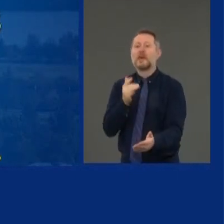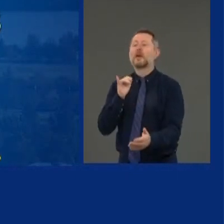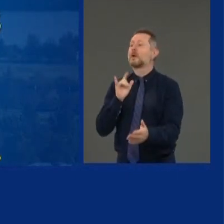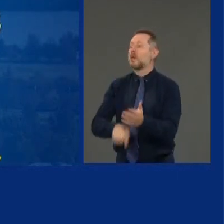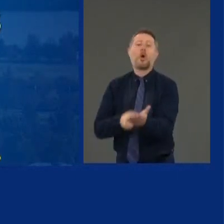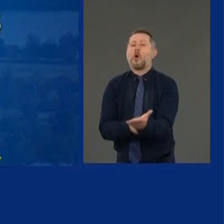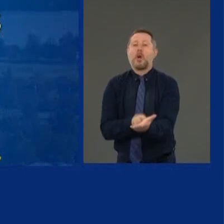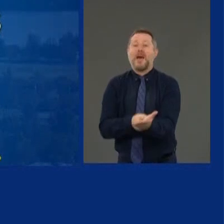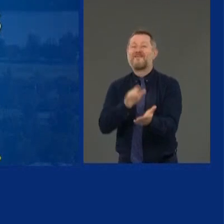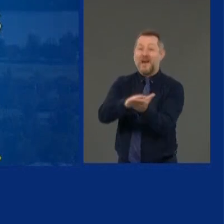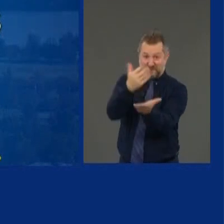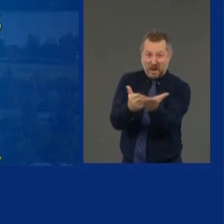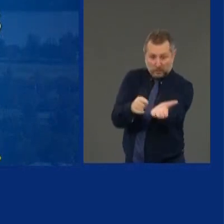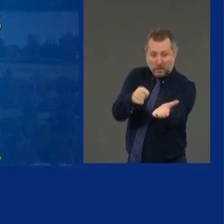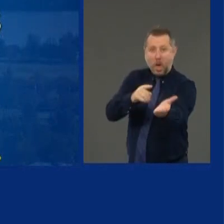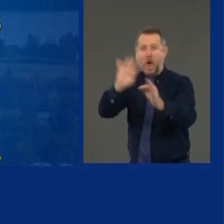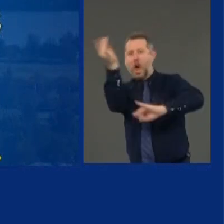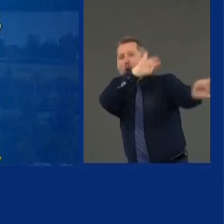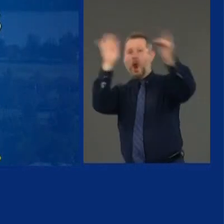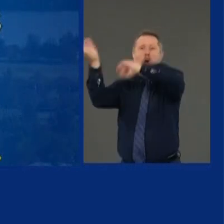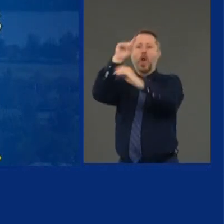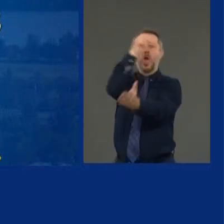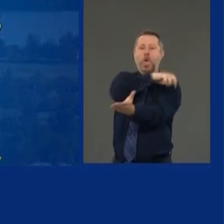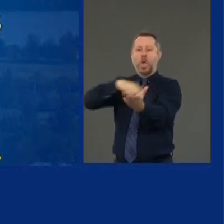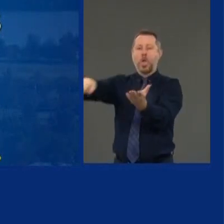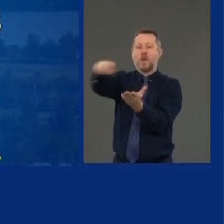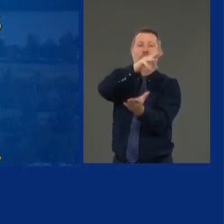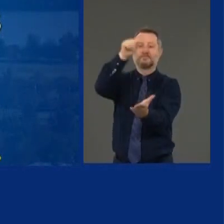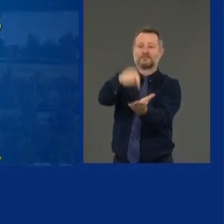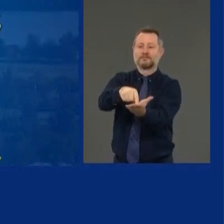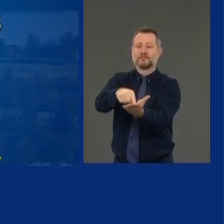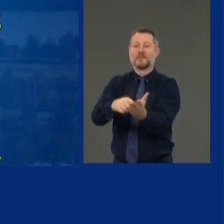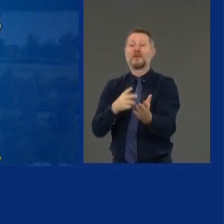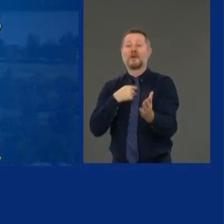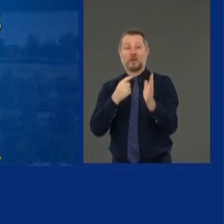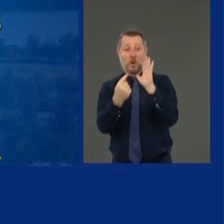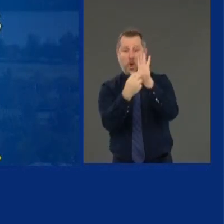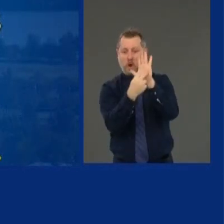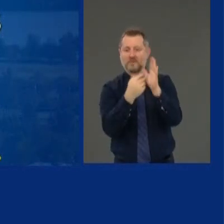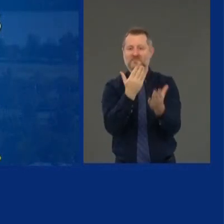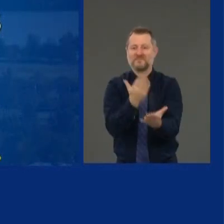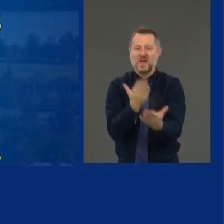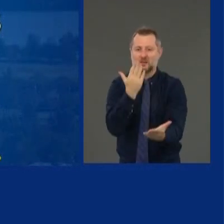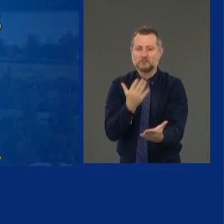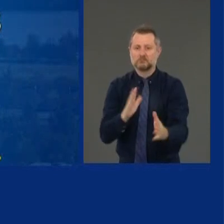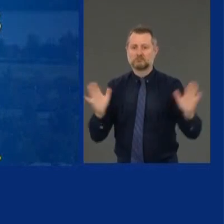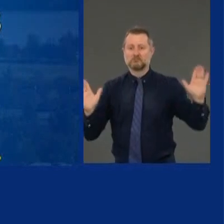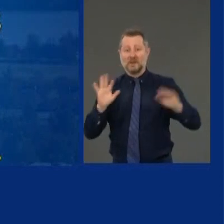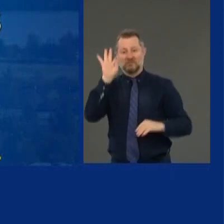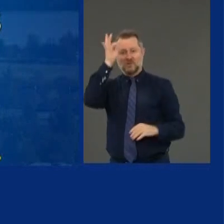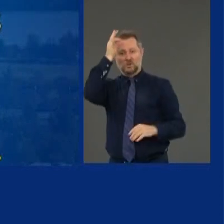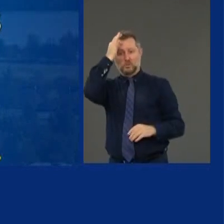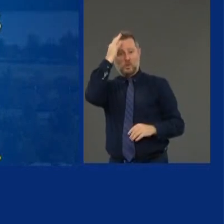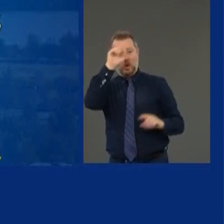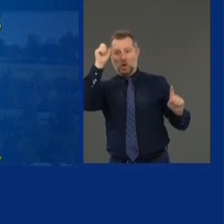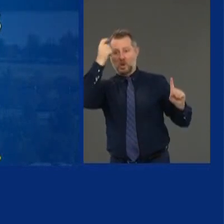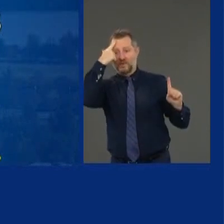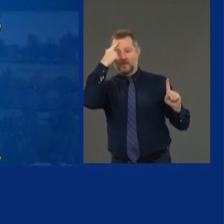BUT FACTS ARE FACTS. YOU LOOK THE AT THESE FACTS AND I AM TELLING YOU TODAY THE